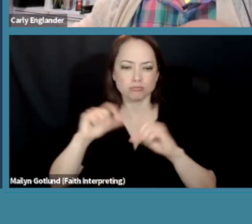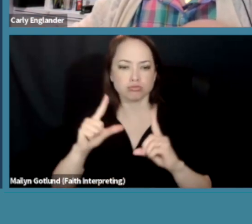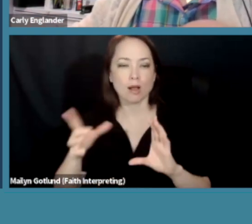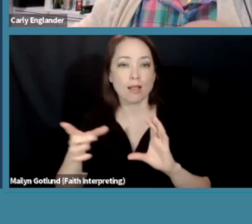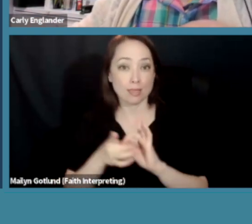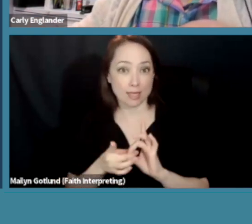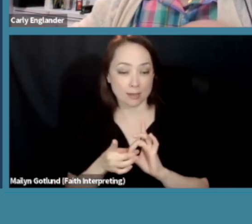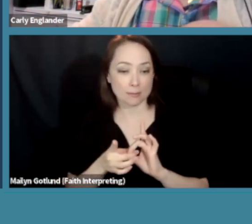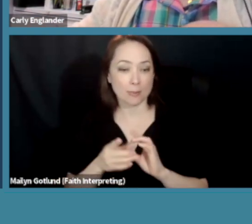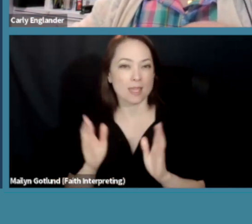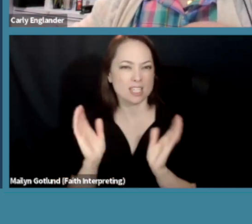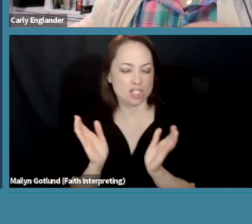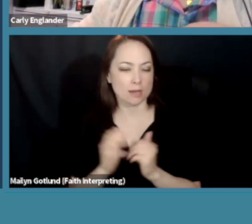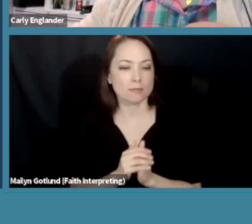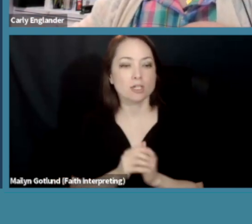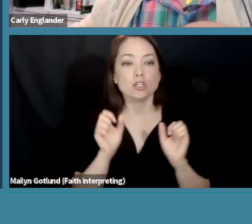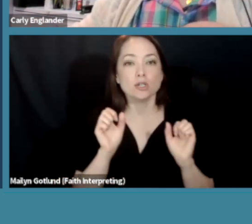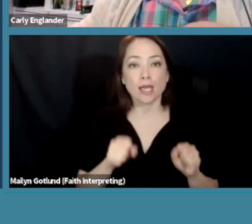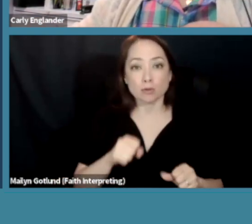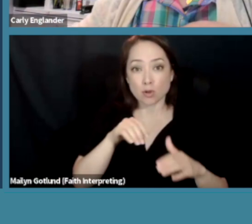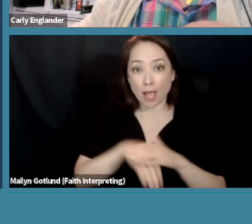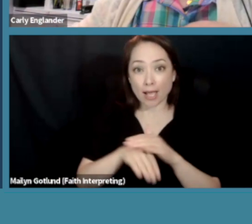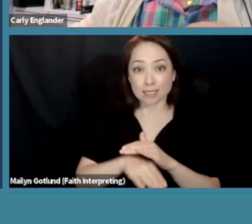You will be able to access today's slideshow presentations